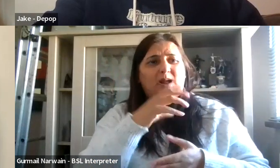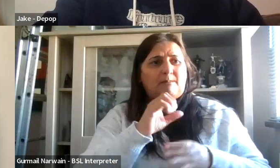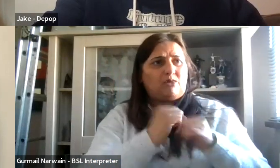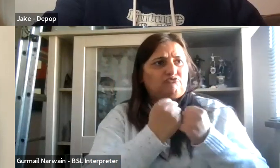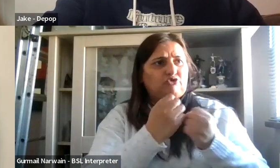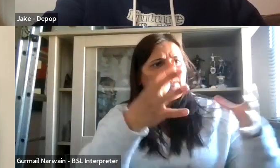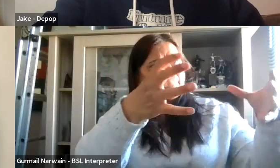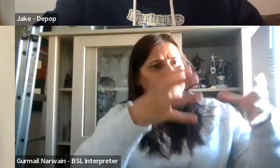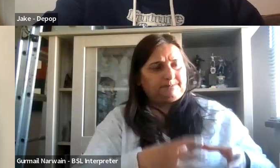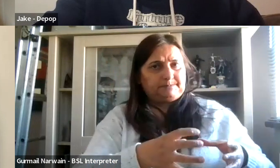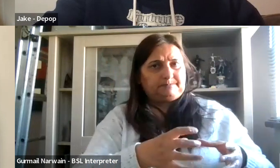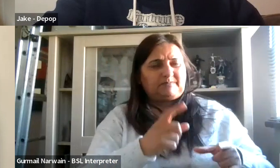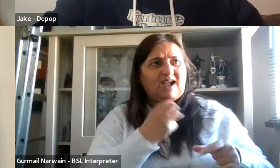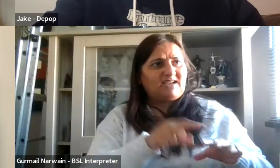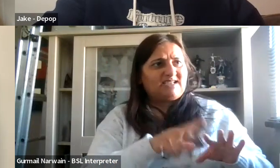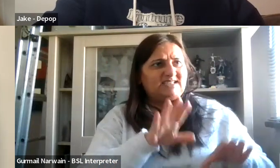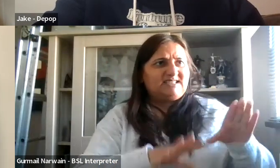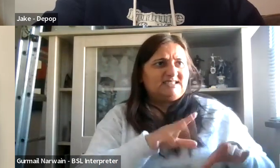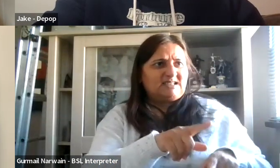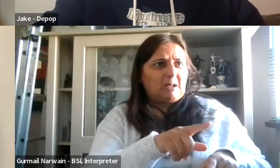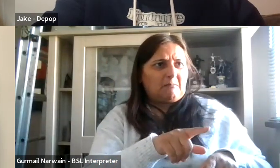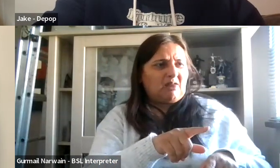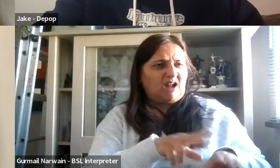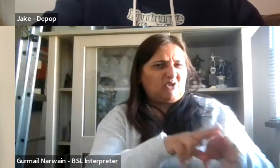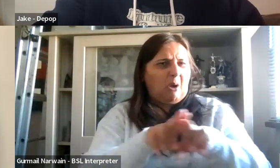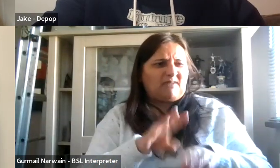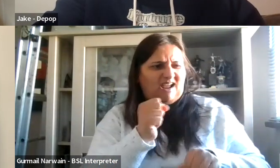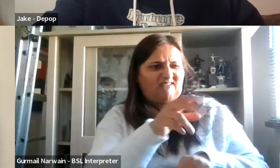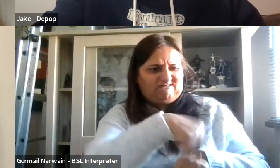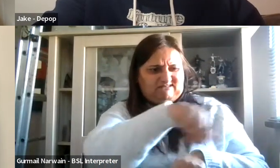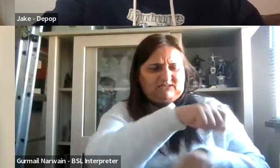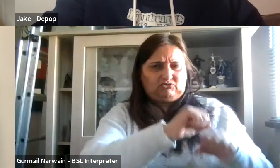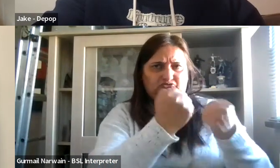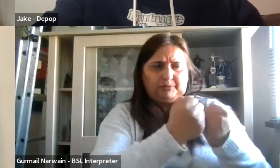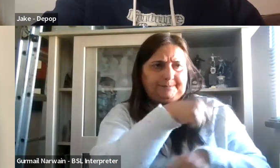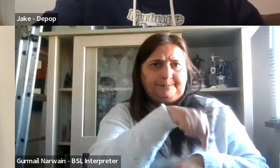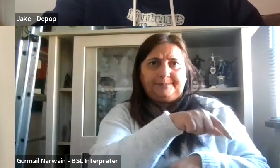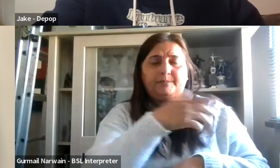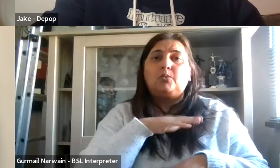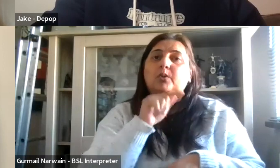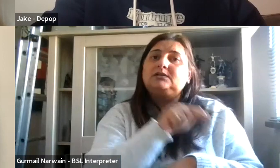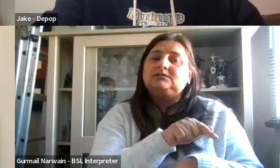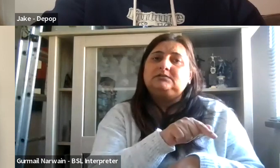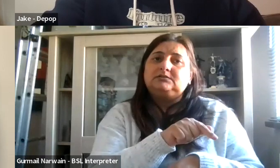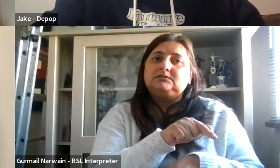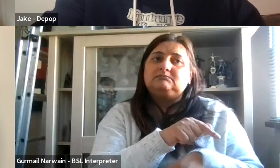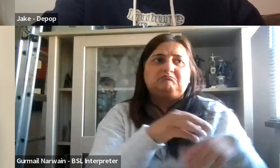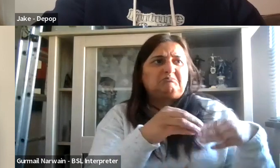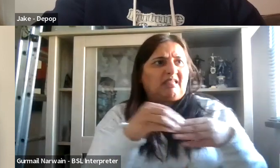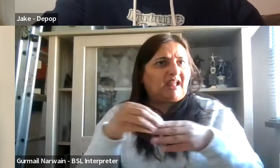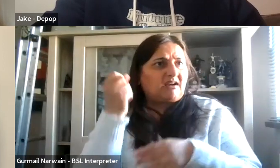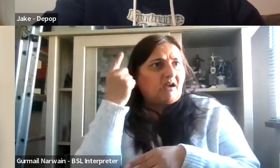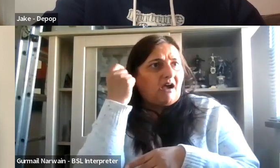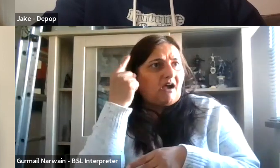a similar something in common, and they want to lead some initiatives around that common